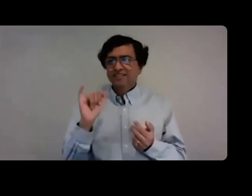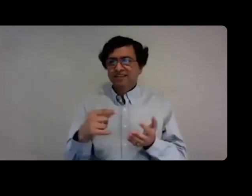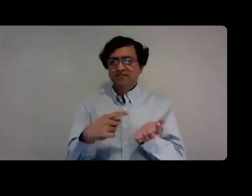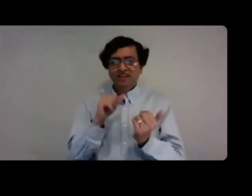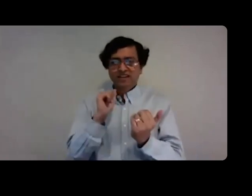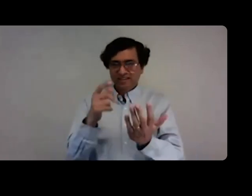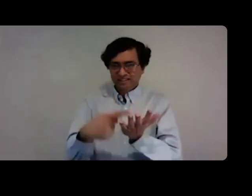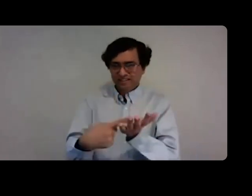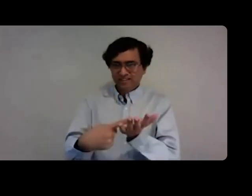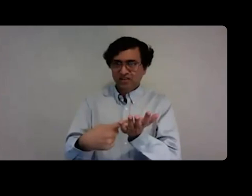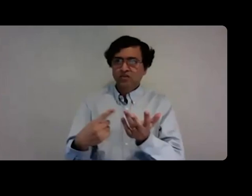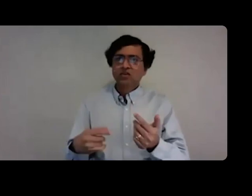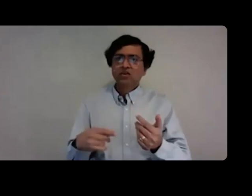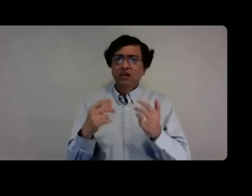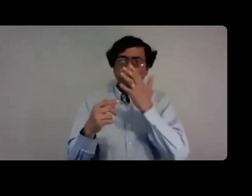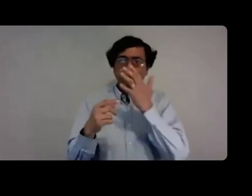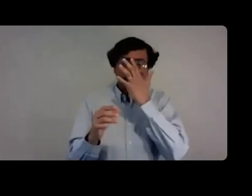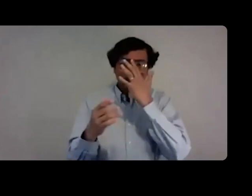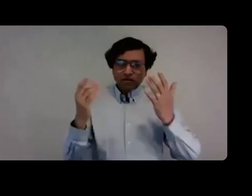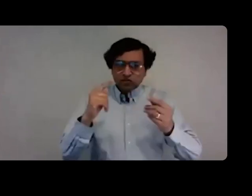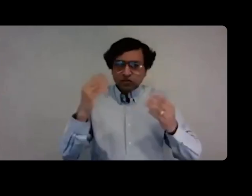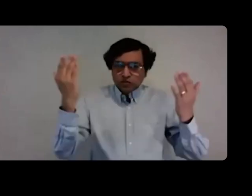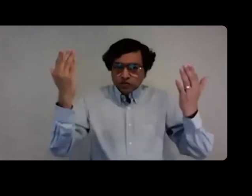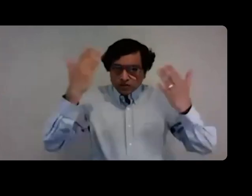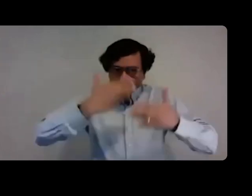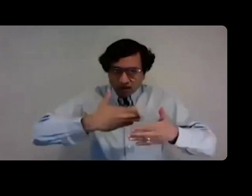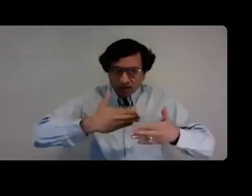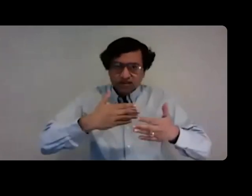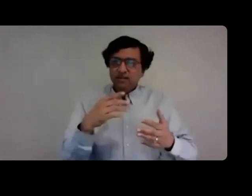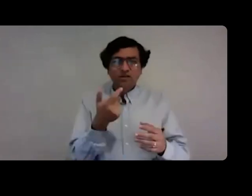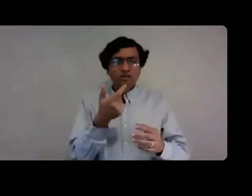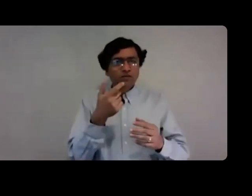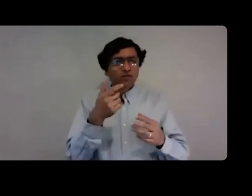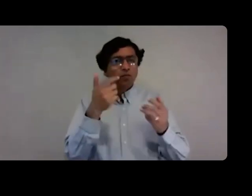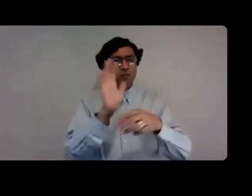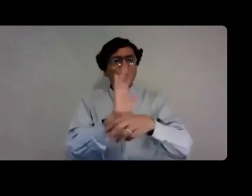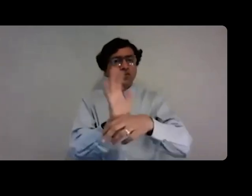You might wonder what visual noise is. Let's take a look at that.